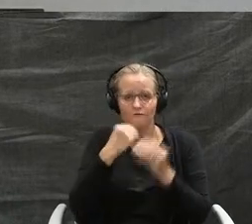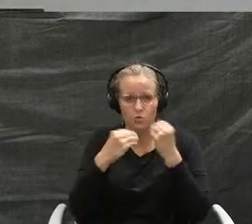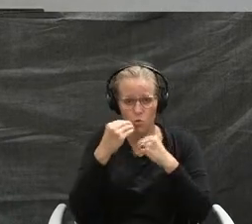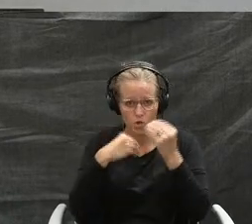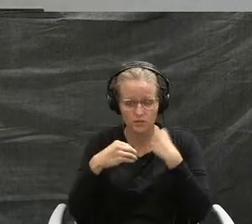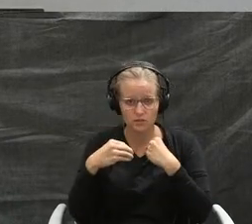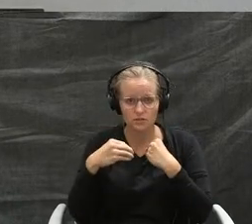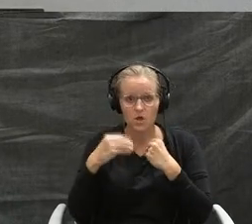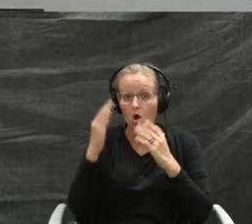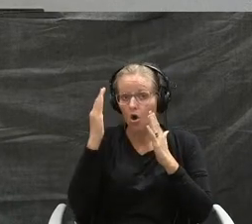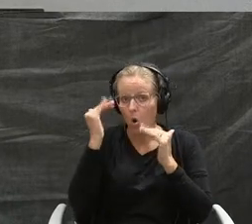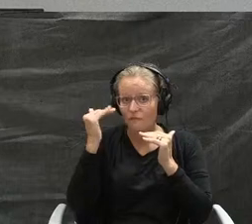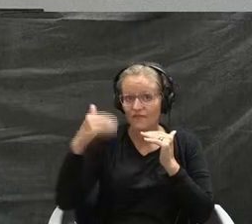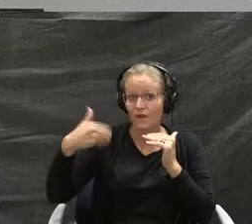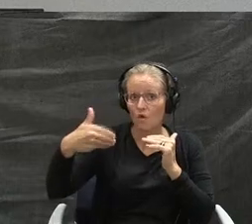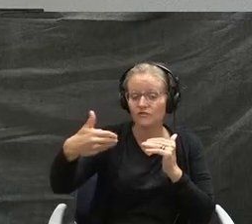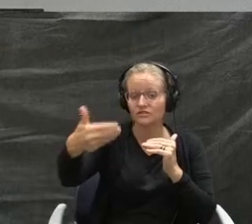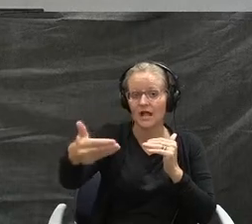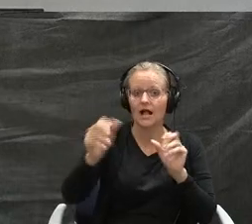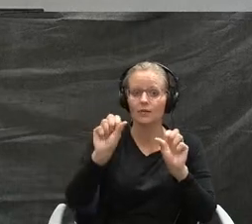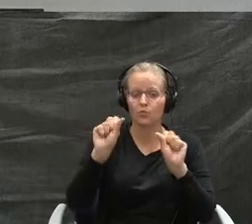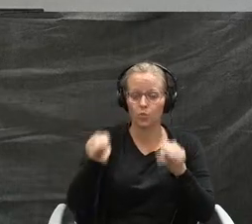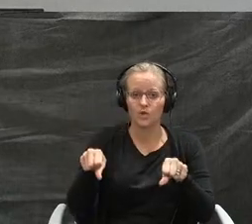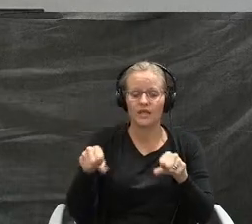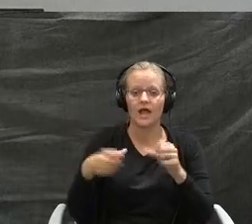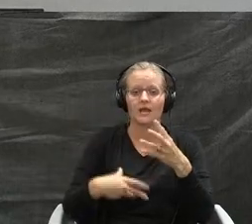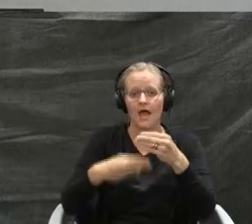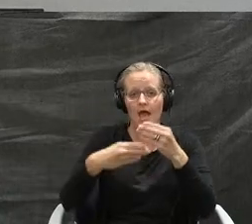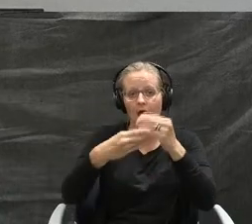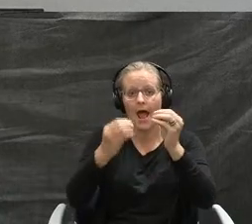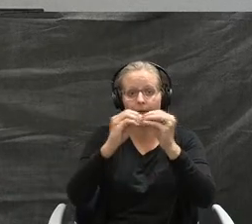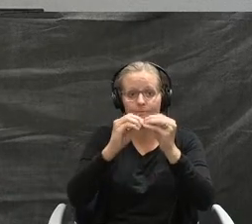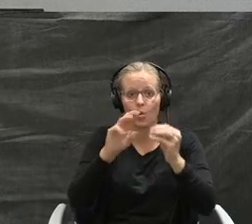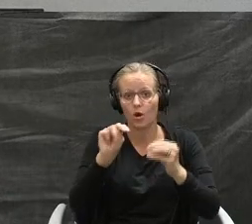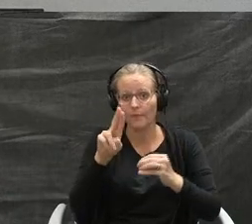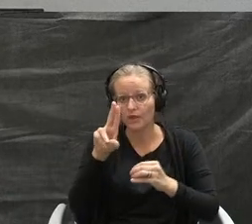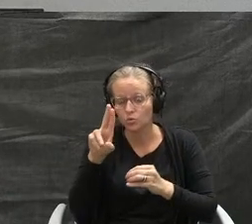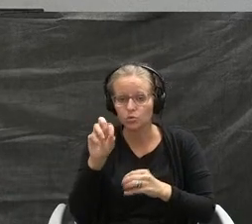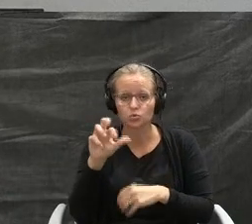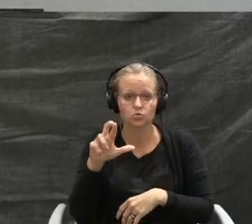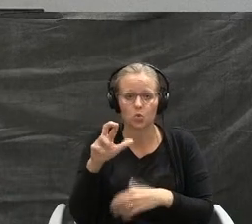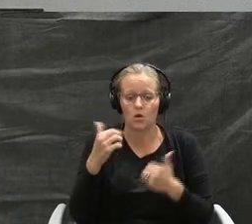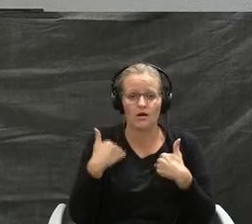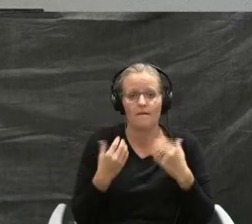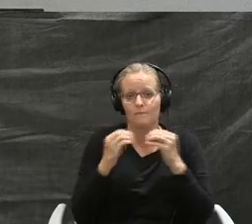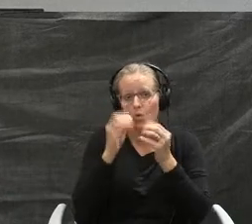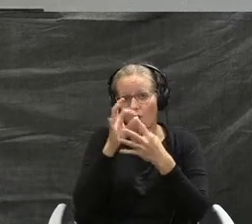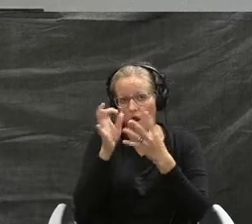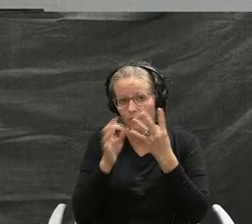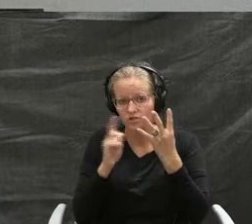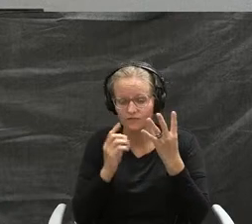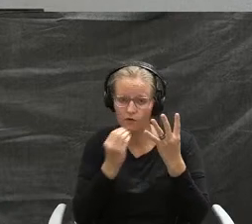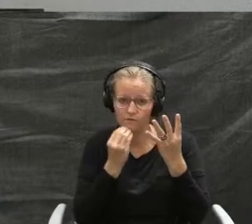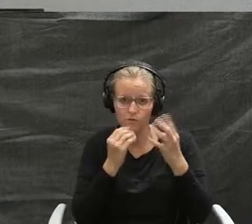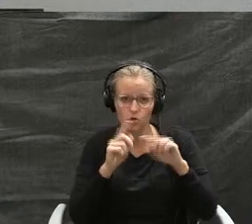more and find ways to take order so to speak. But for the beginning of the year their menus are going to be pretty